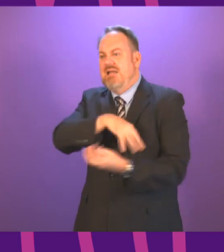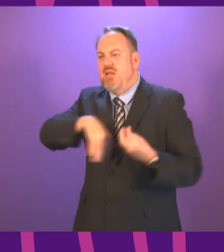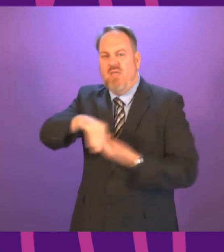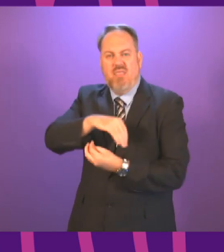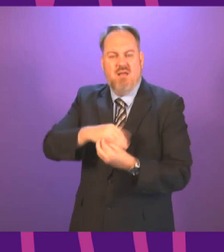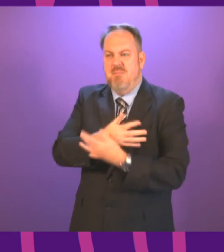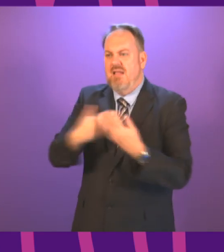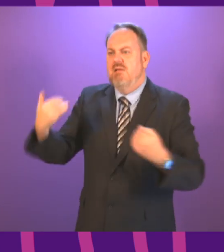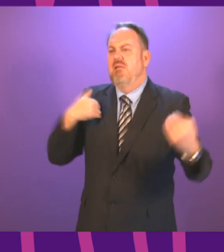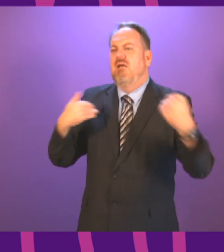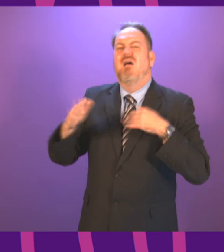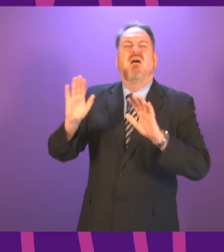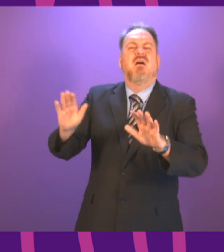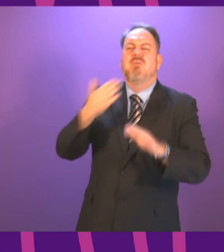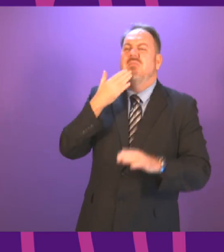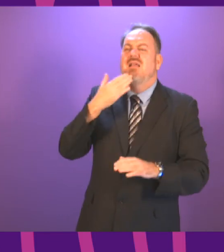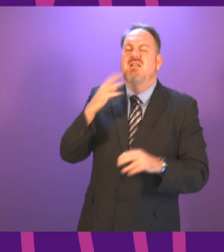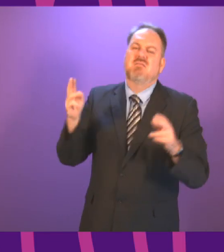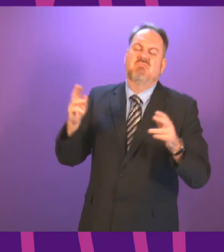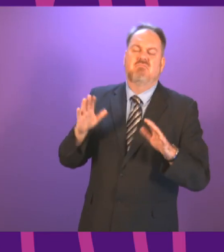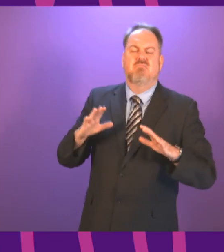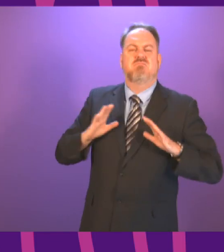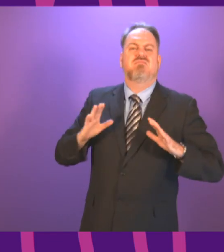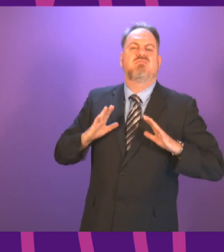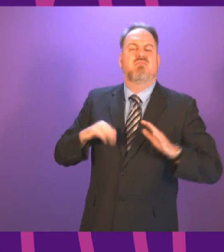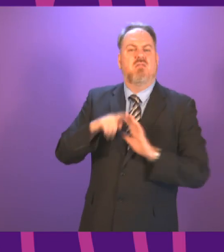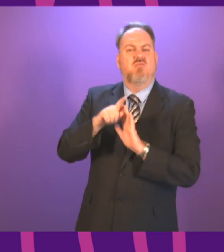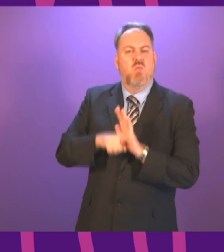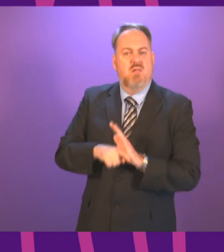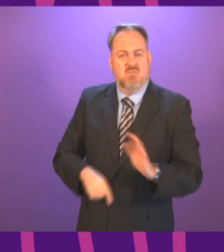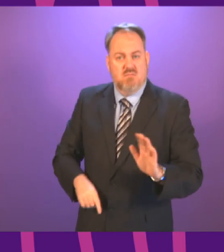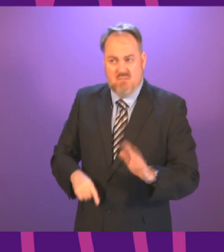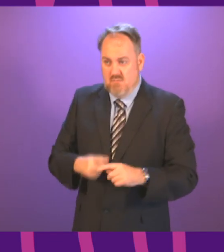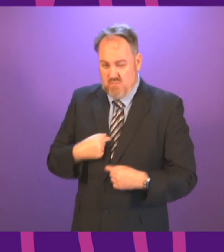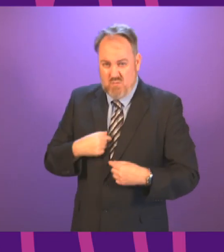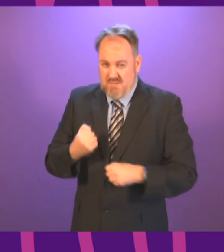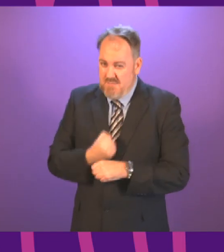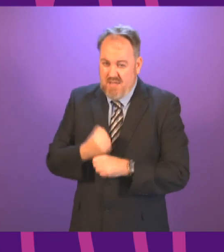and I have faced calls to ease some of those restrictions. They are difficult decisions,